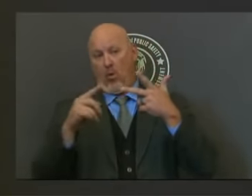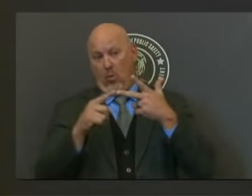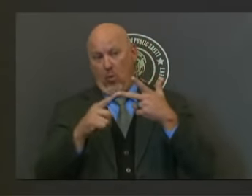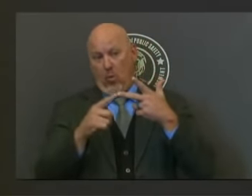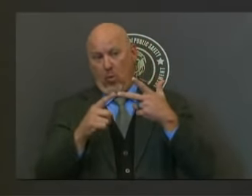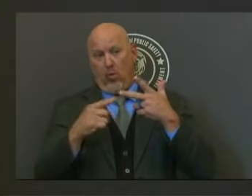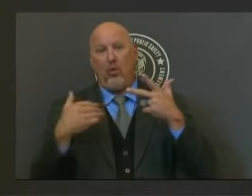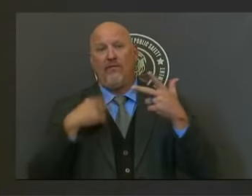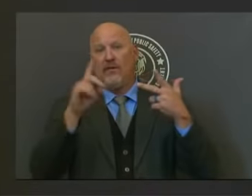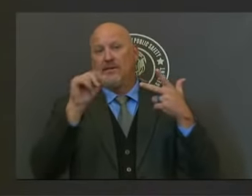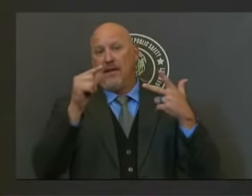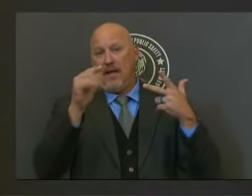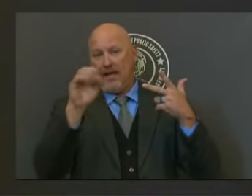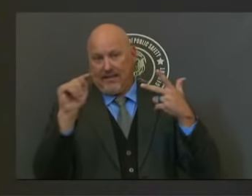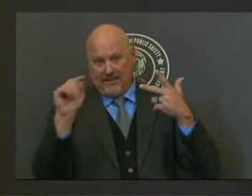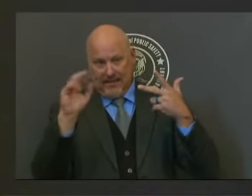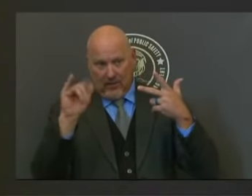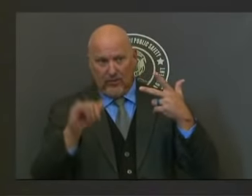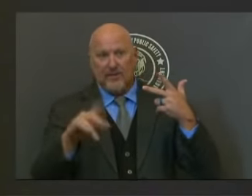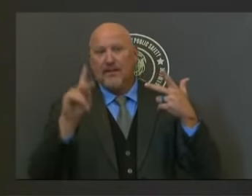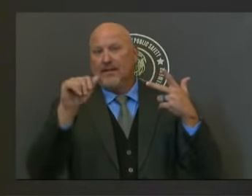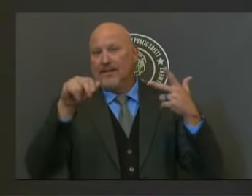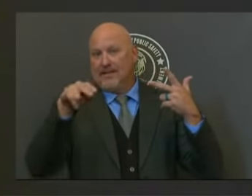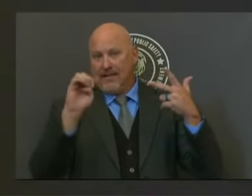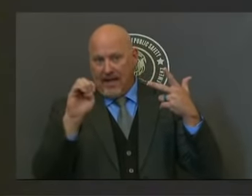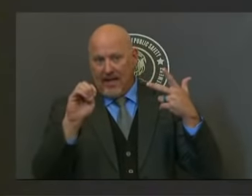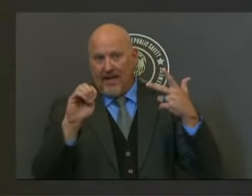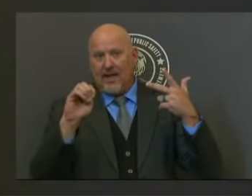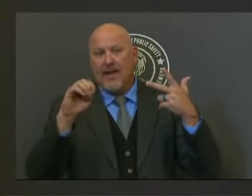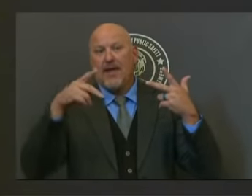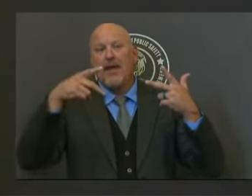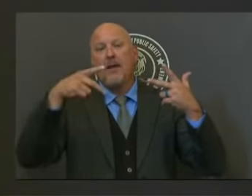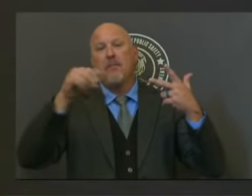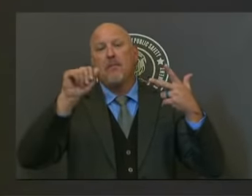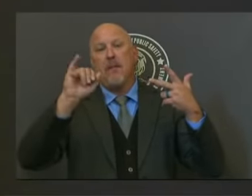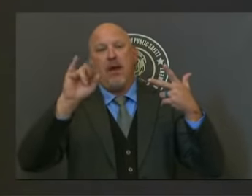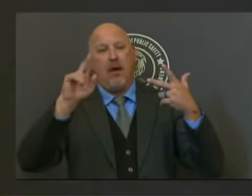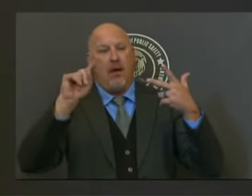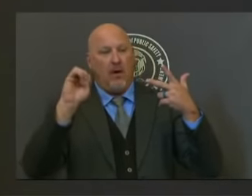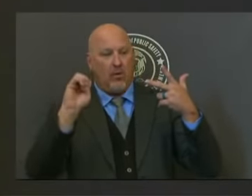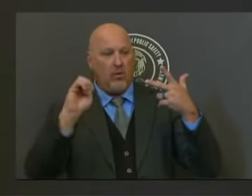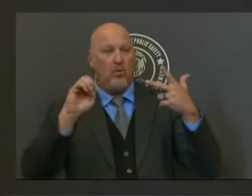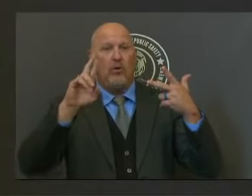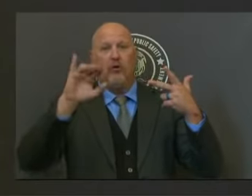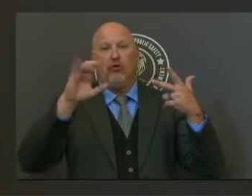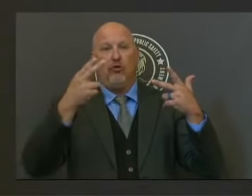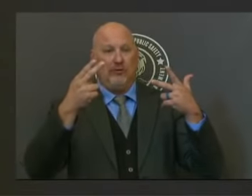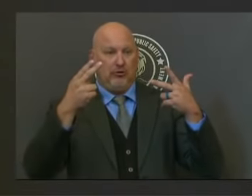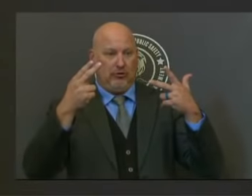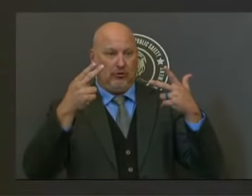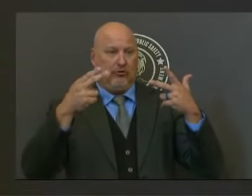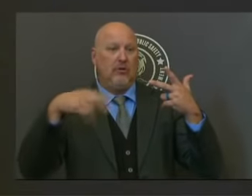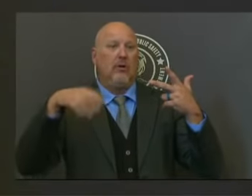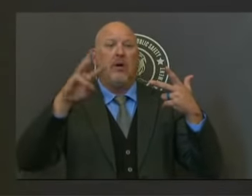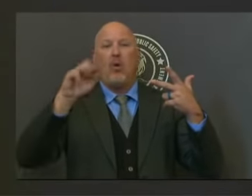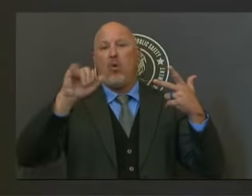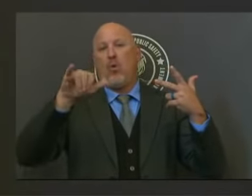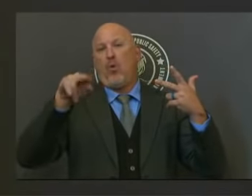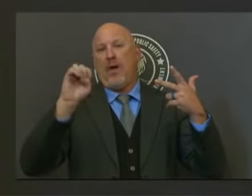and Wayne all of this information is